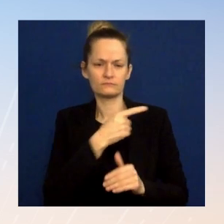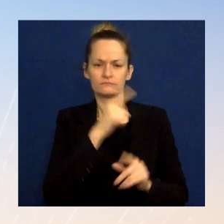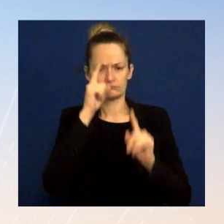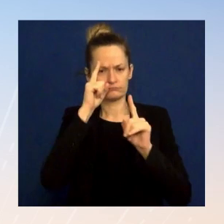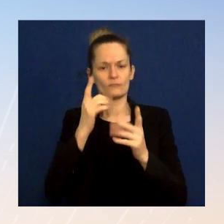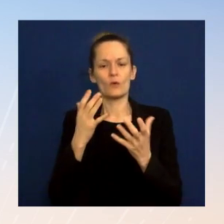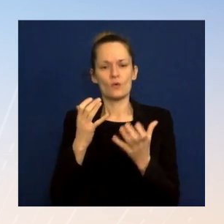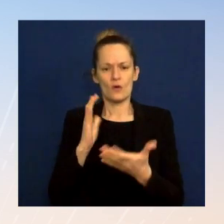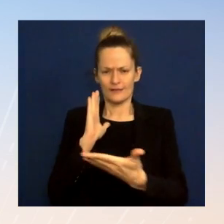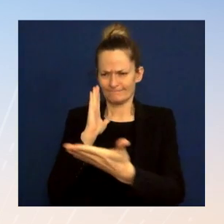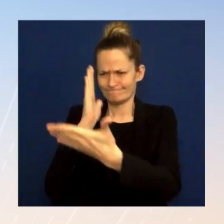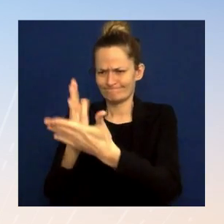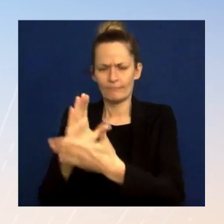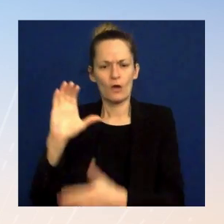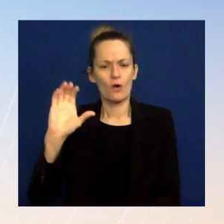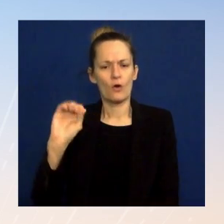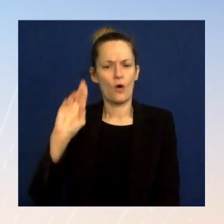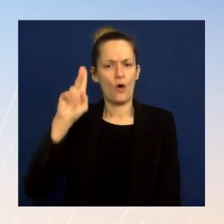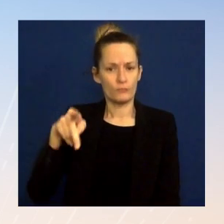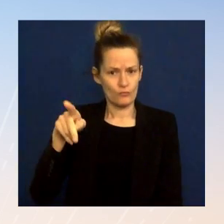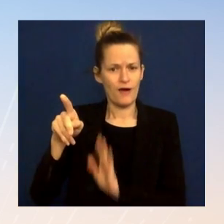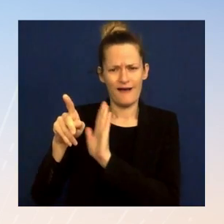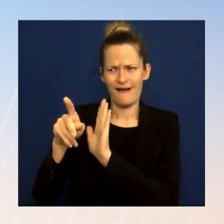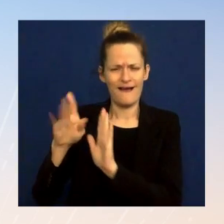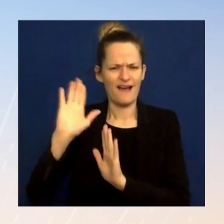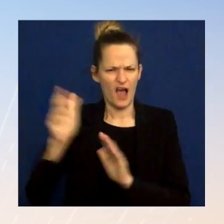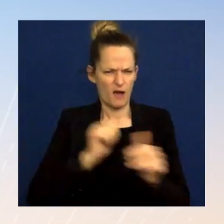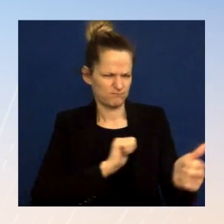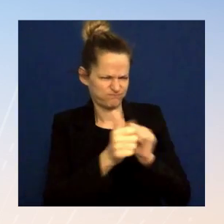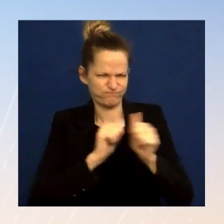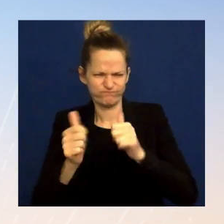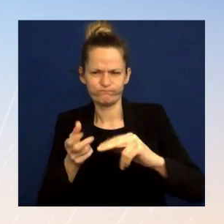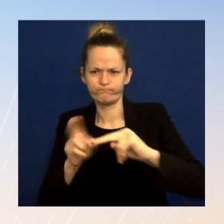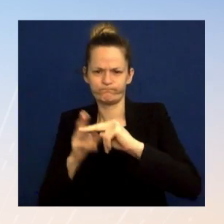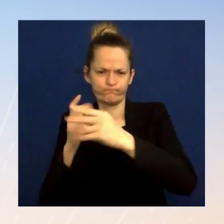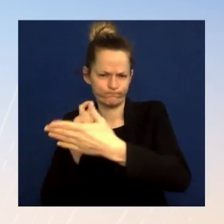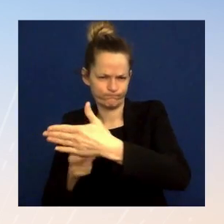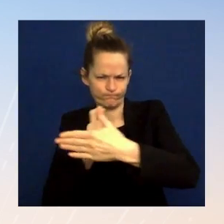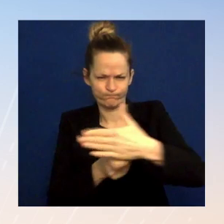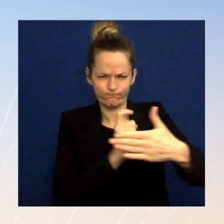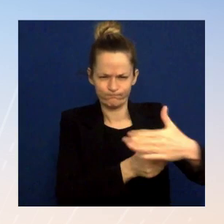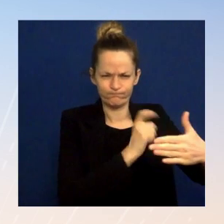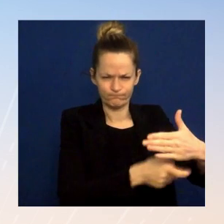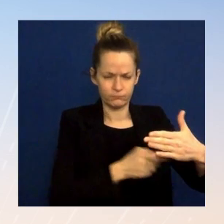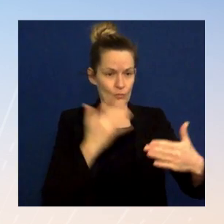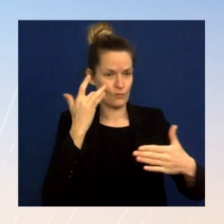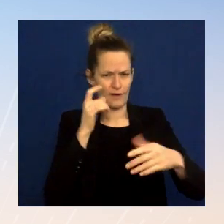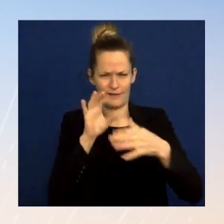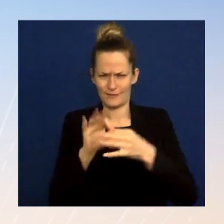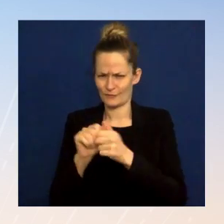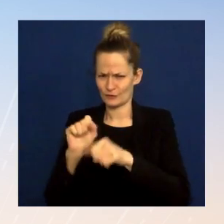in workers and communities here in the United States. He'll be laser-focused on supply chains and energy prices